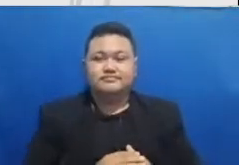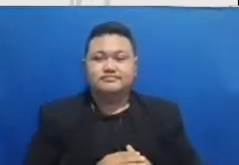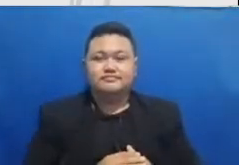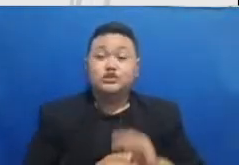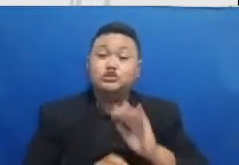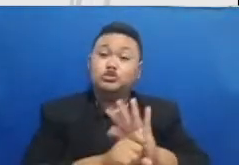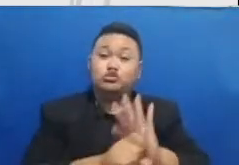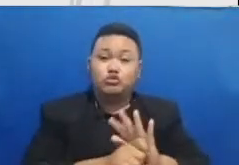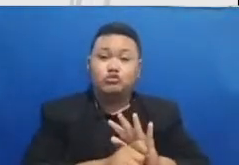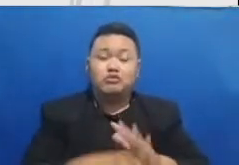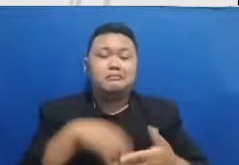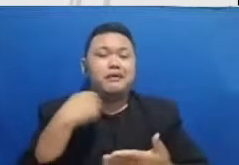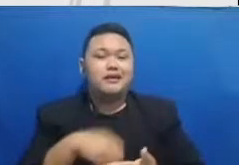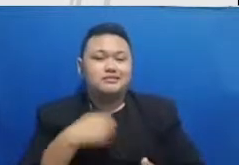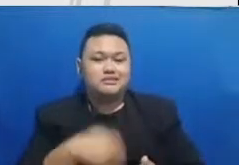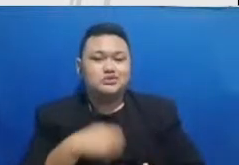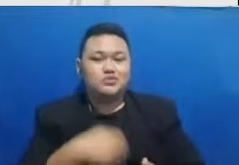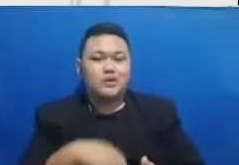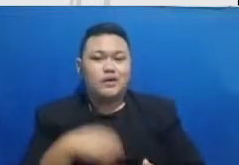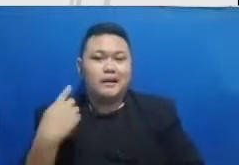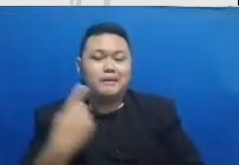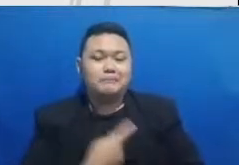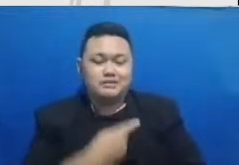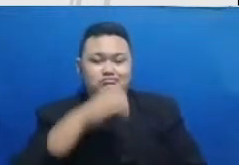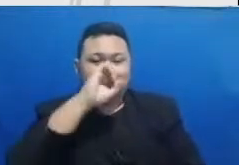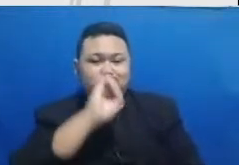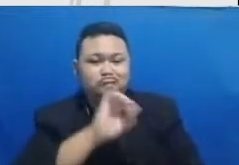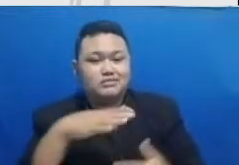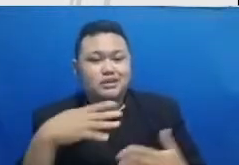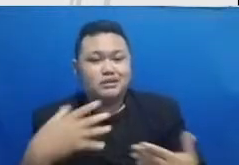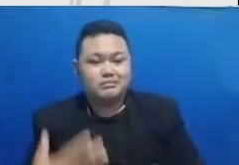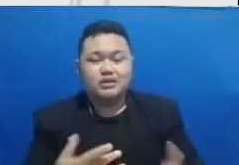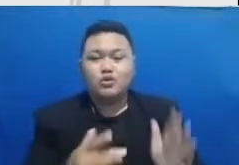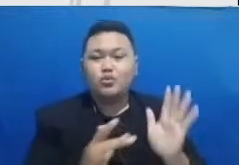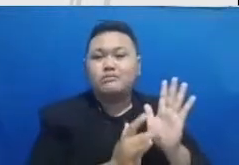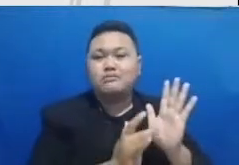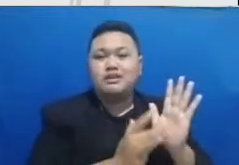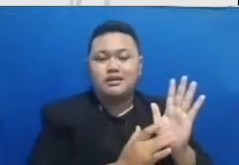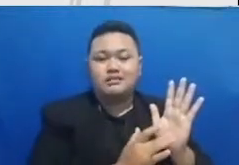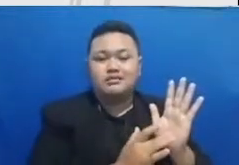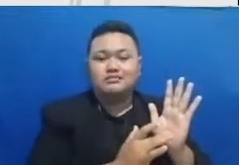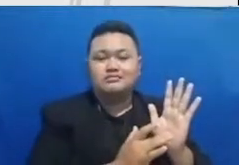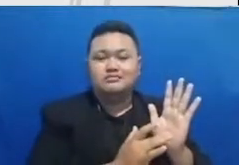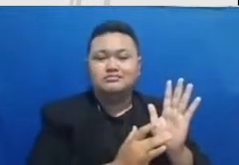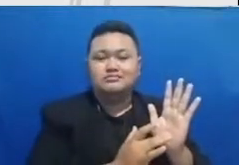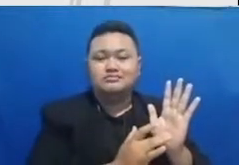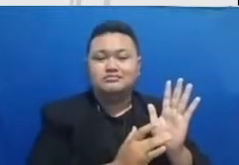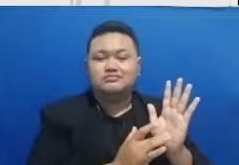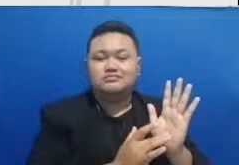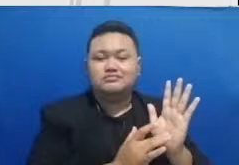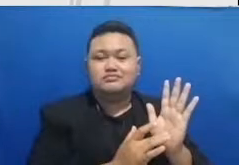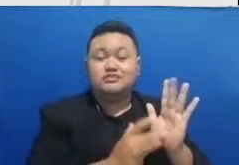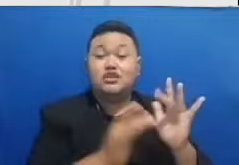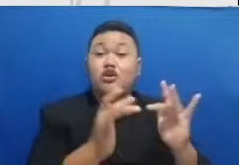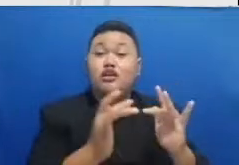we even recommend the webinar the festival on webinar online which is used to be held in the